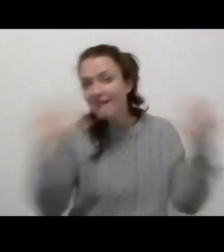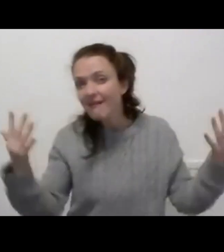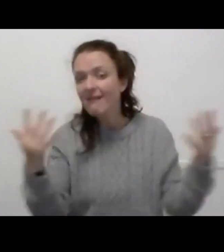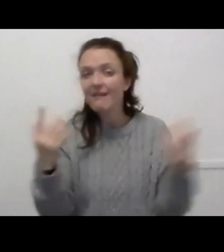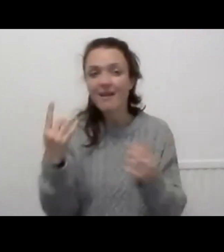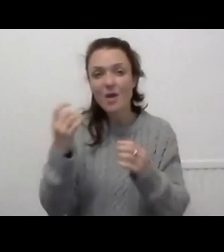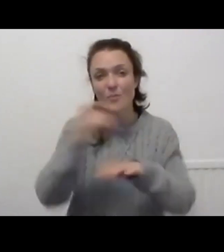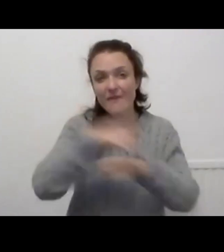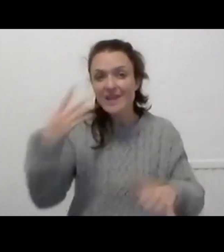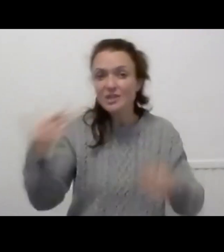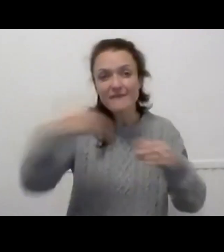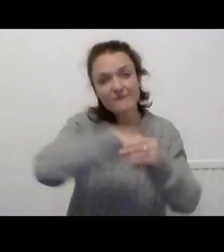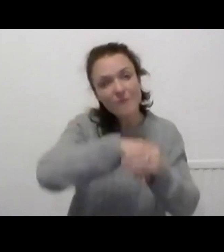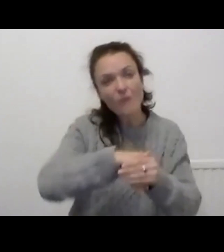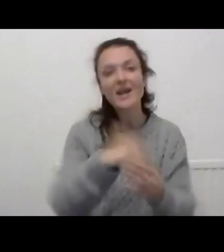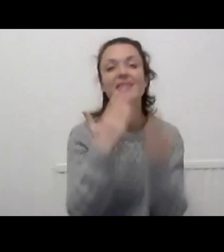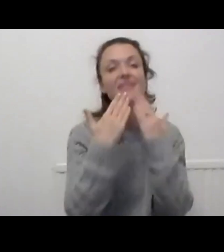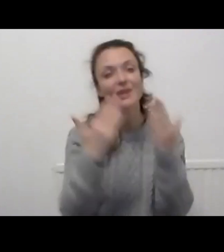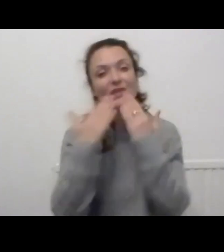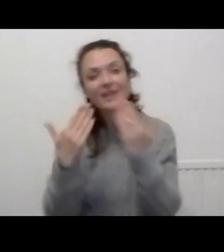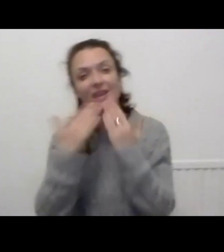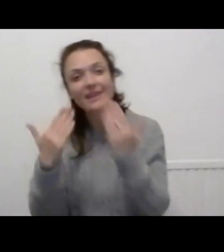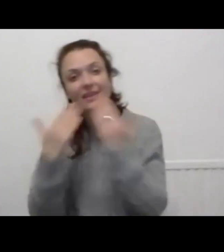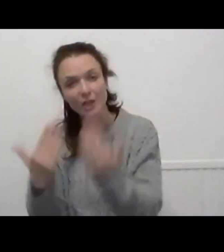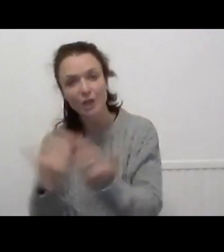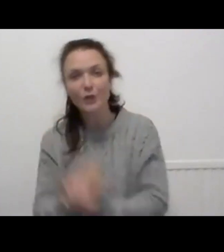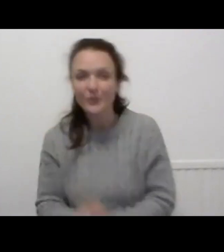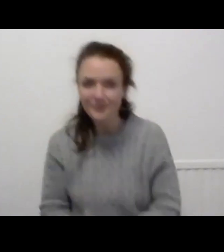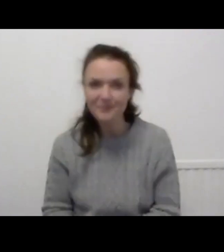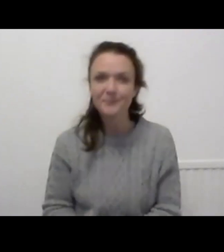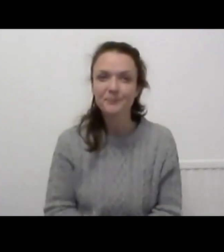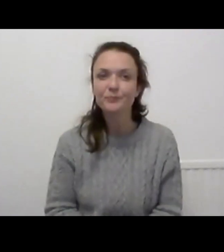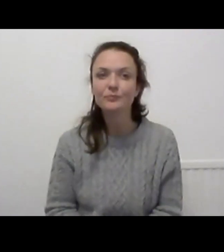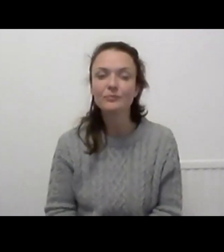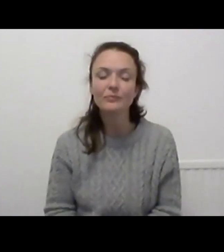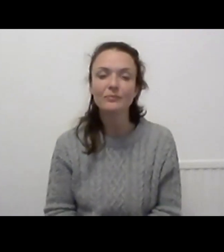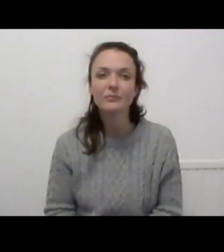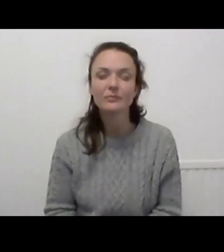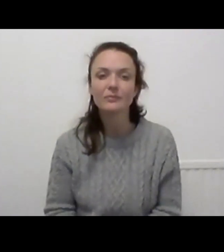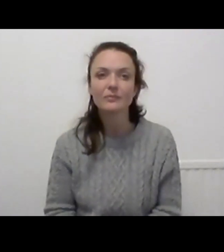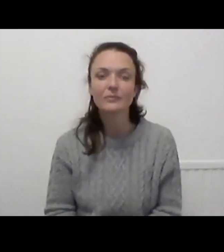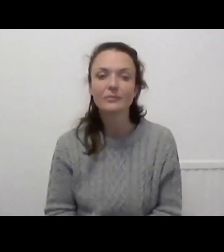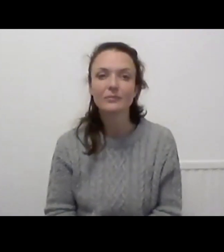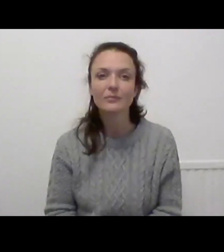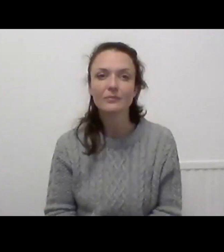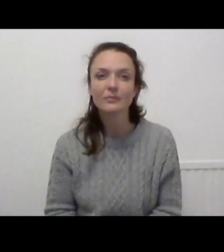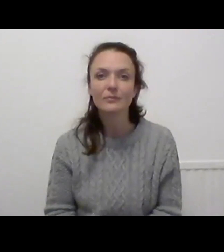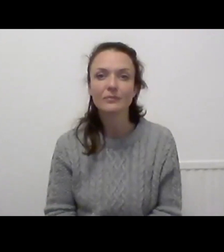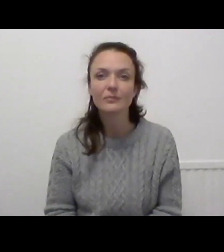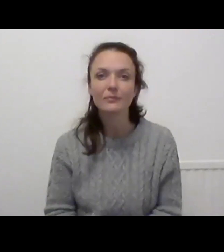Julie northcutt, Dr. Charlie Kenwood, Mohammed Al Sharif. Dr. Has ifort. Anjali and Liz Murthy.